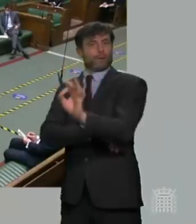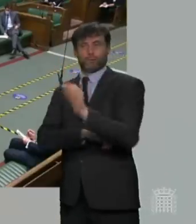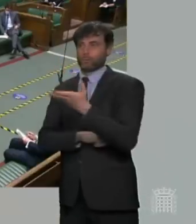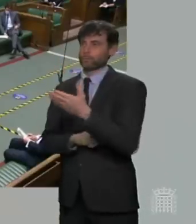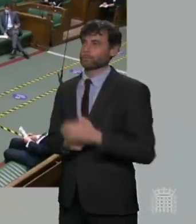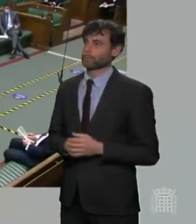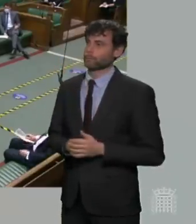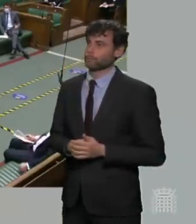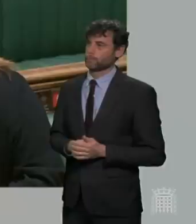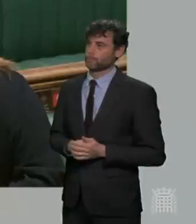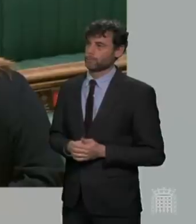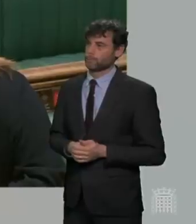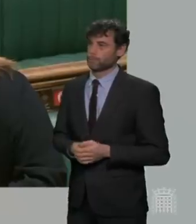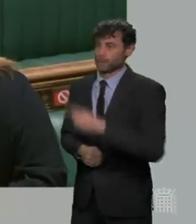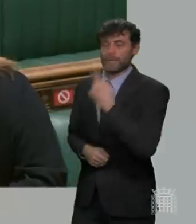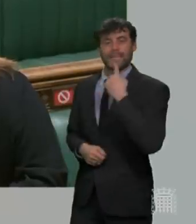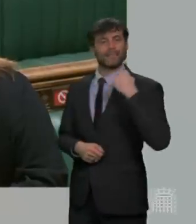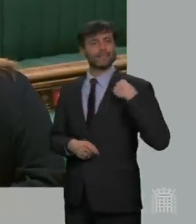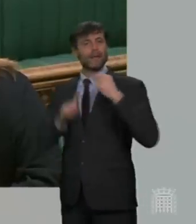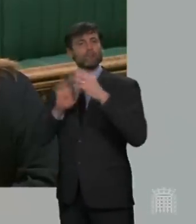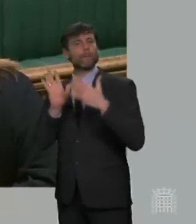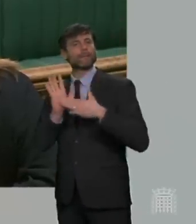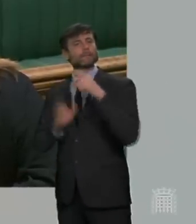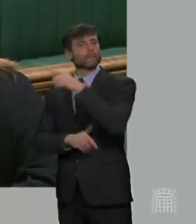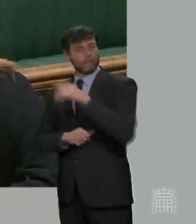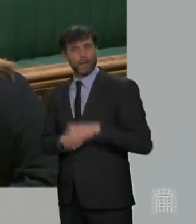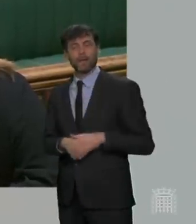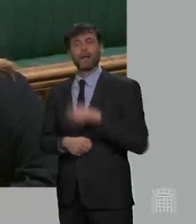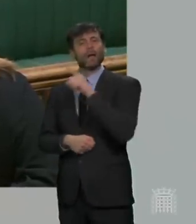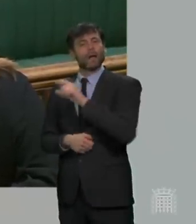Yesterday, the Prime Minister published his plans for an Erasmus replacement,